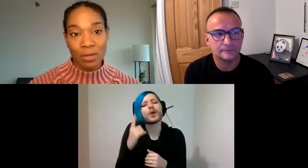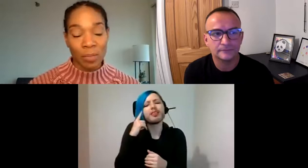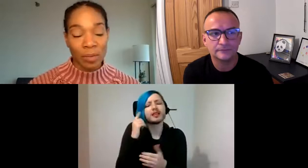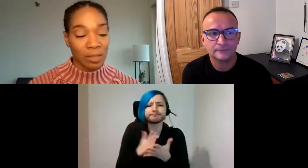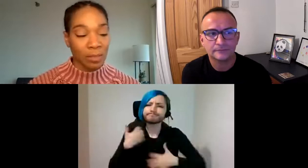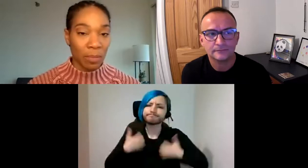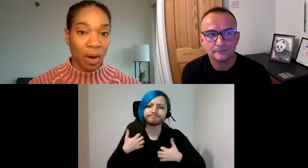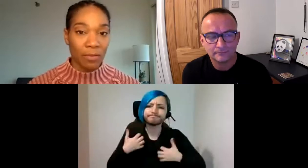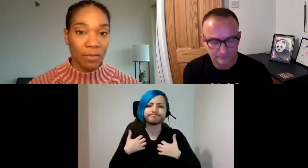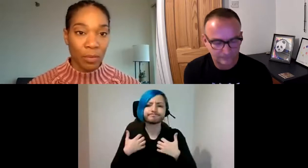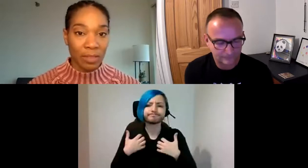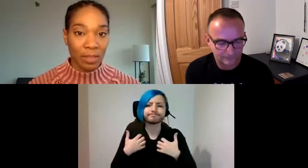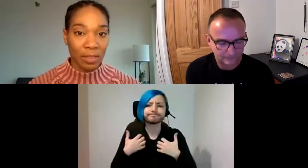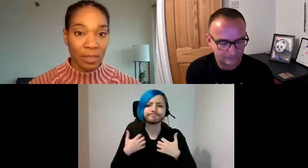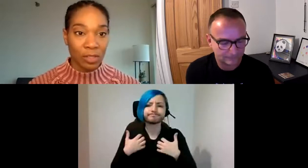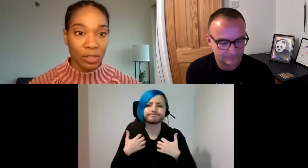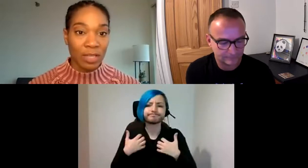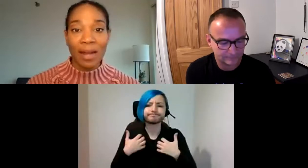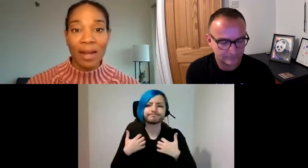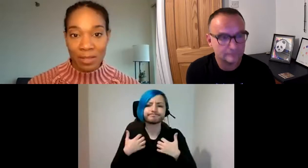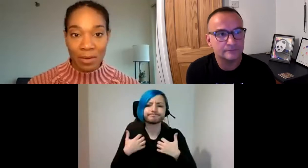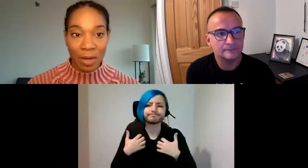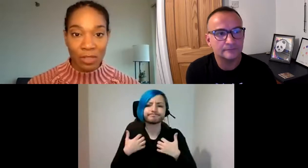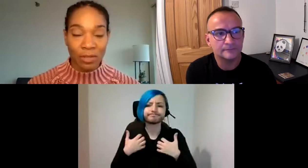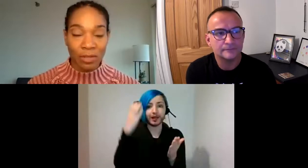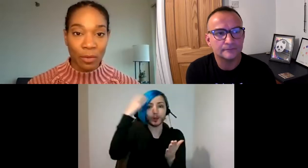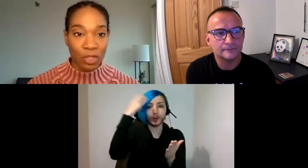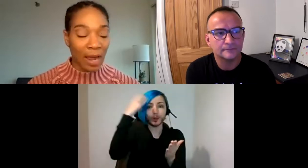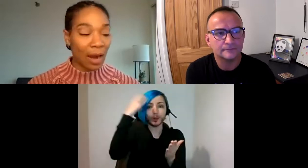English is_to dive into the language and how word